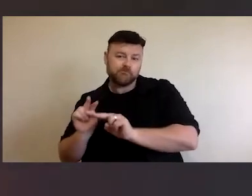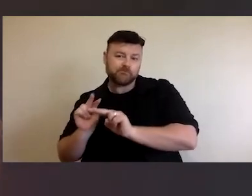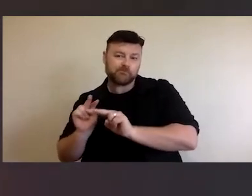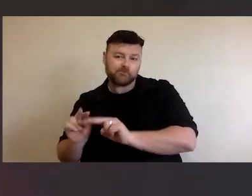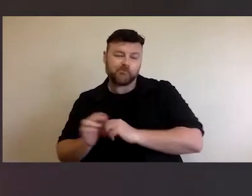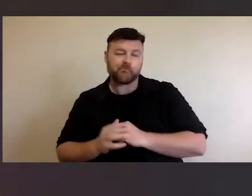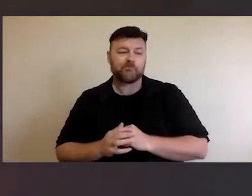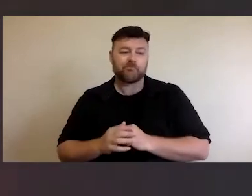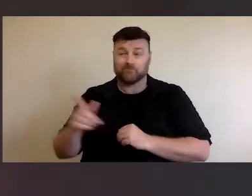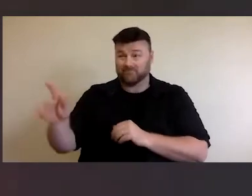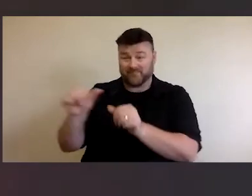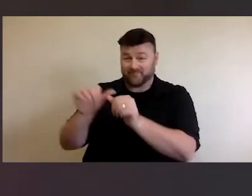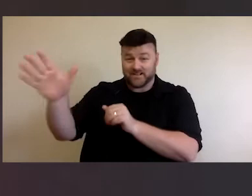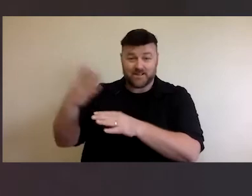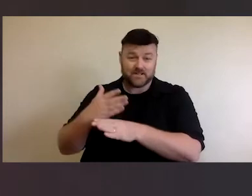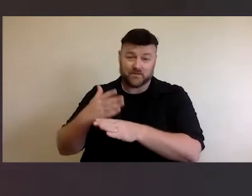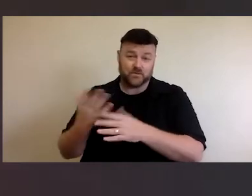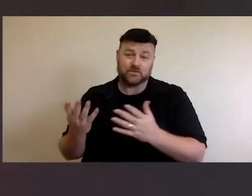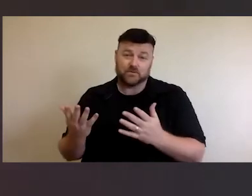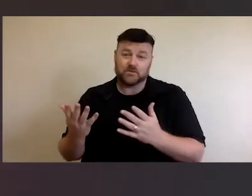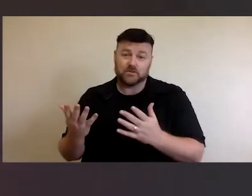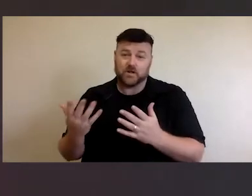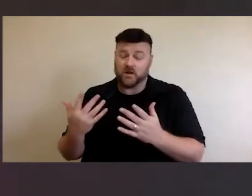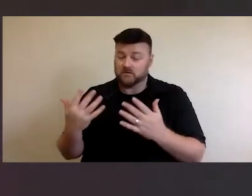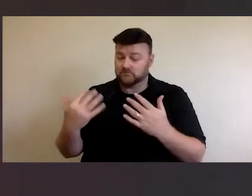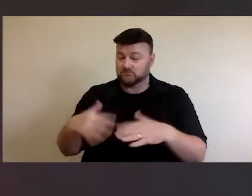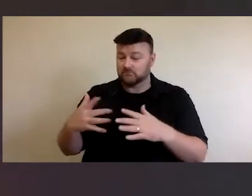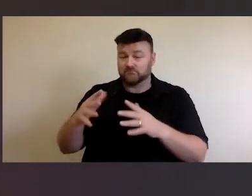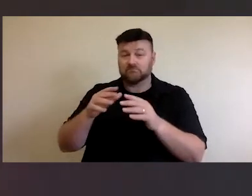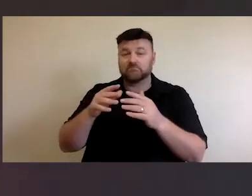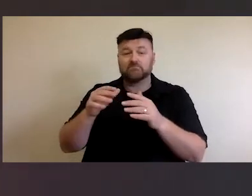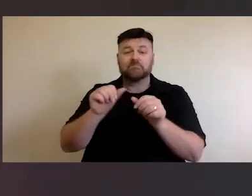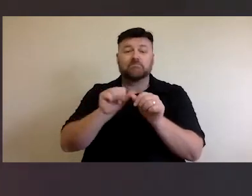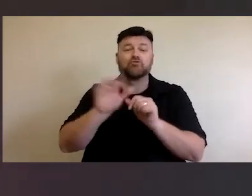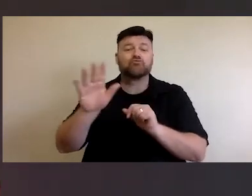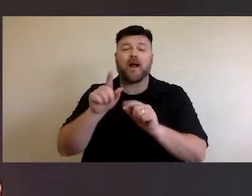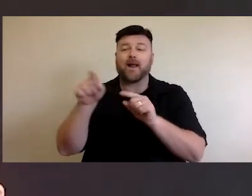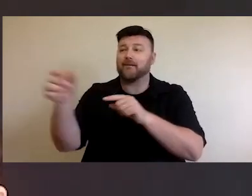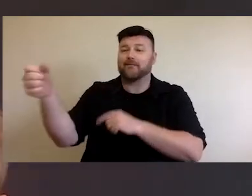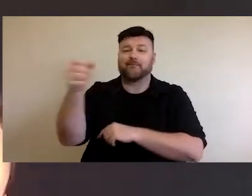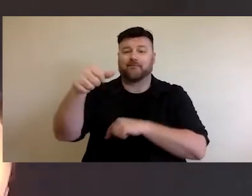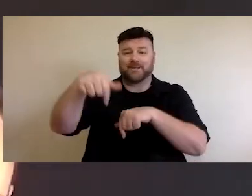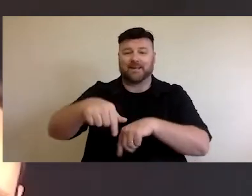think they do fantastic work, and it's really great that he can spend some time with us today and share his thoughts.